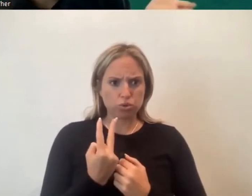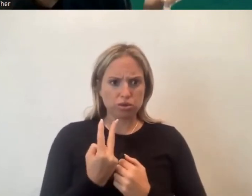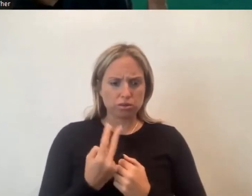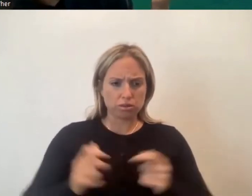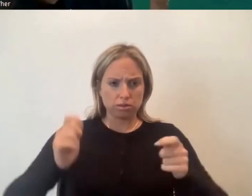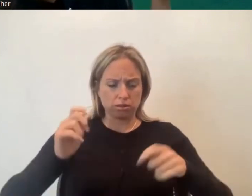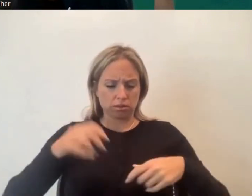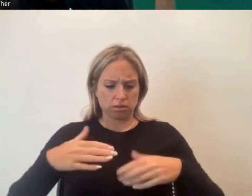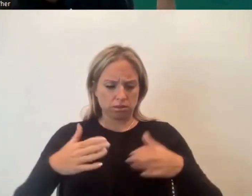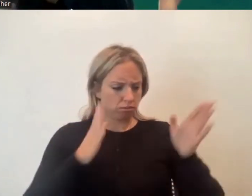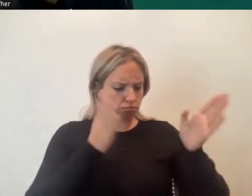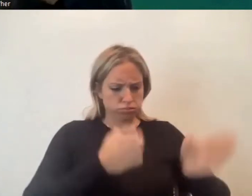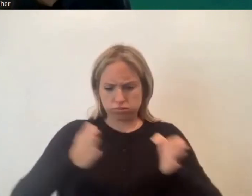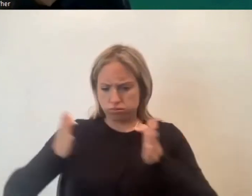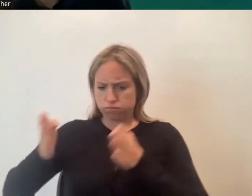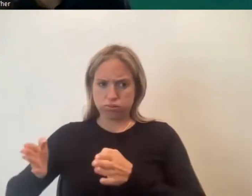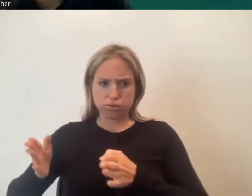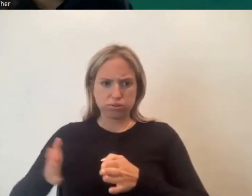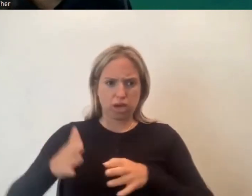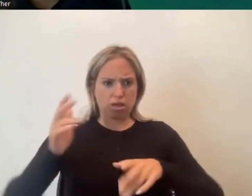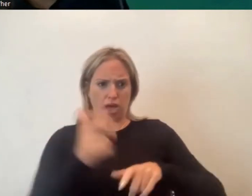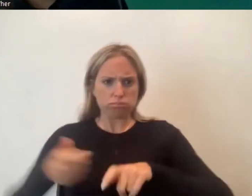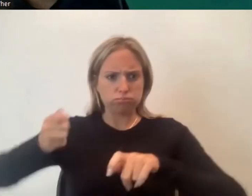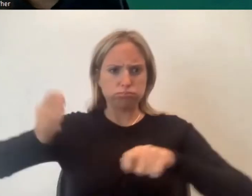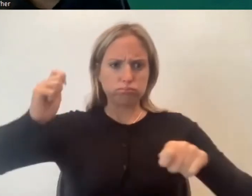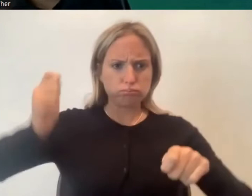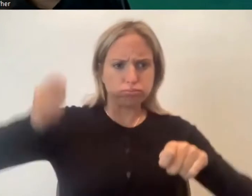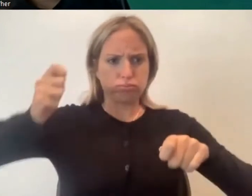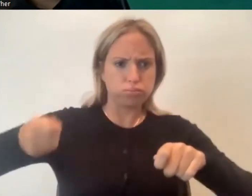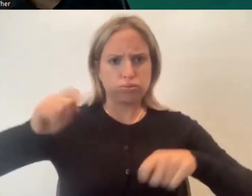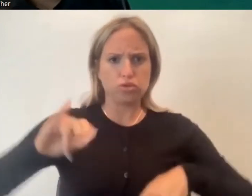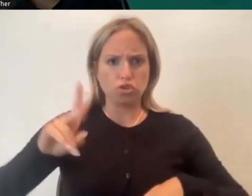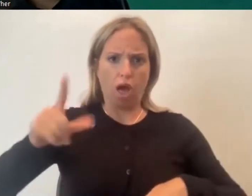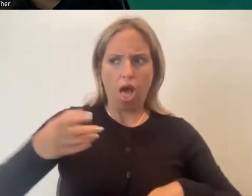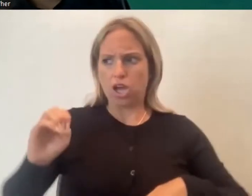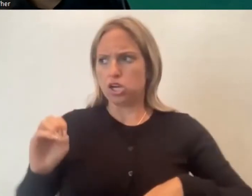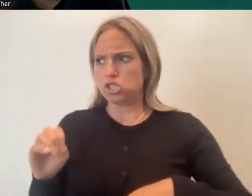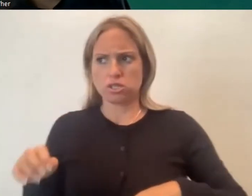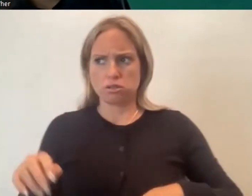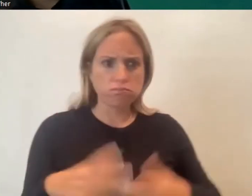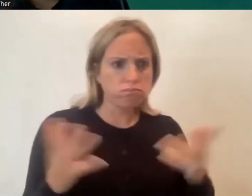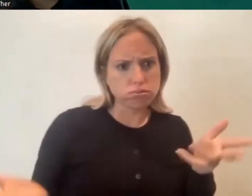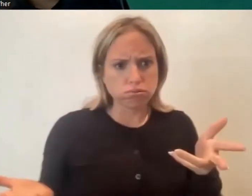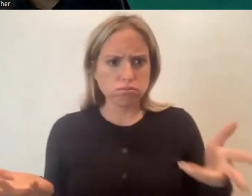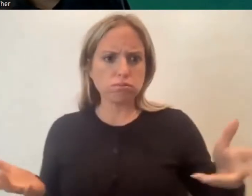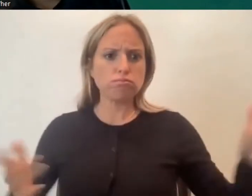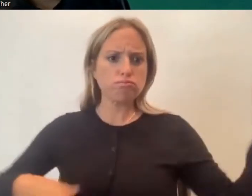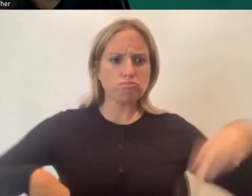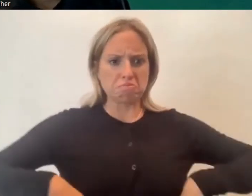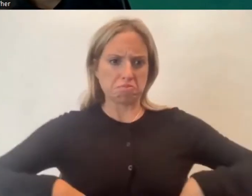and a black rob sitting high up with a gavel? I mean, is it that way?